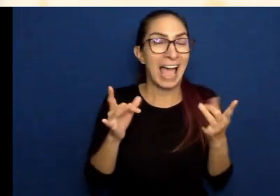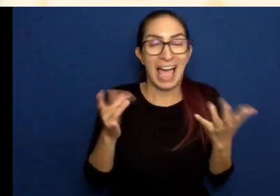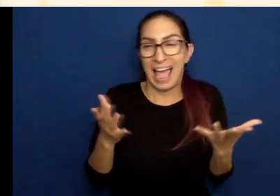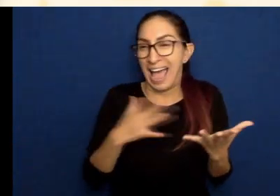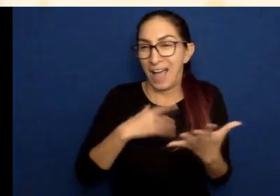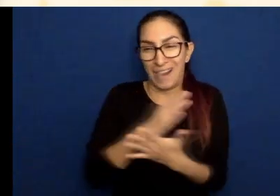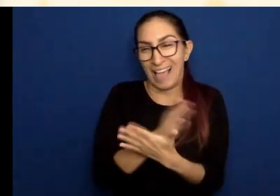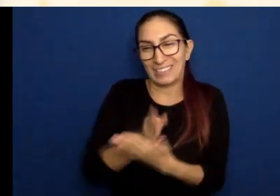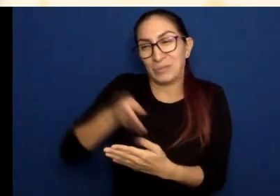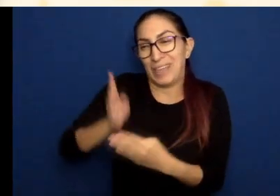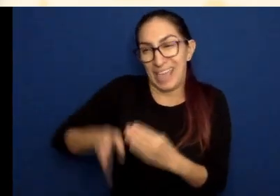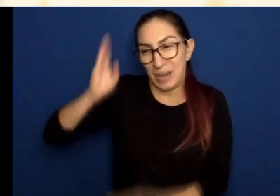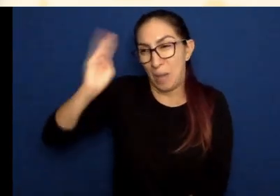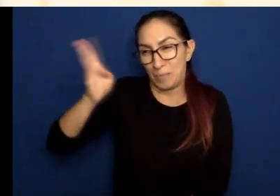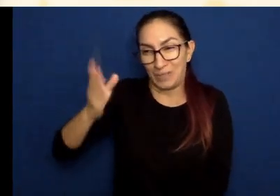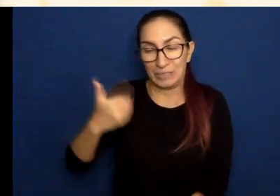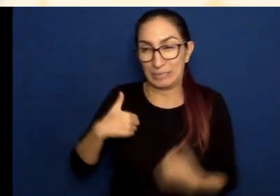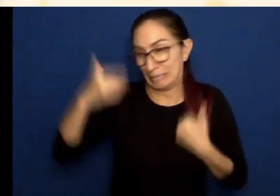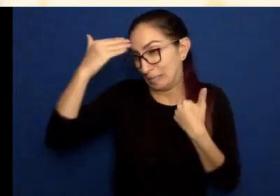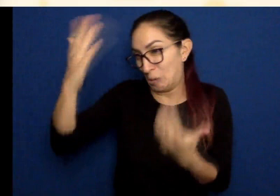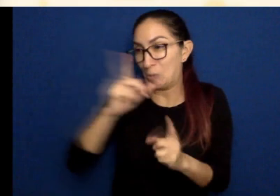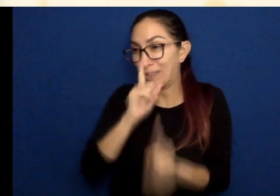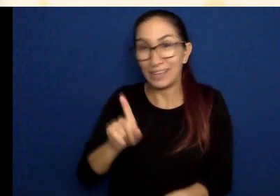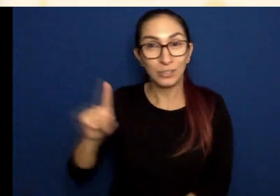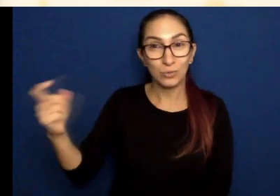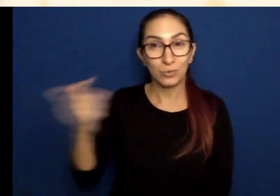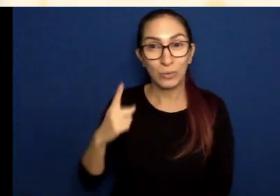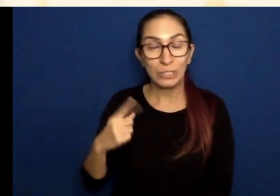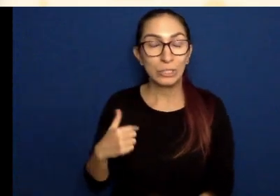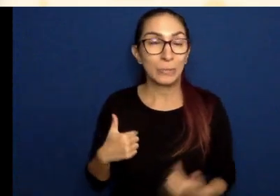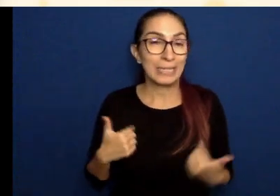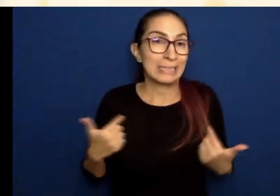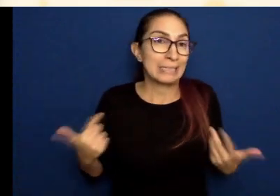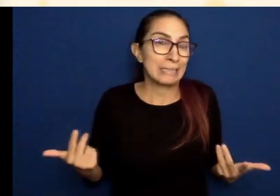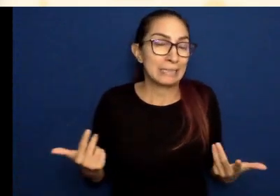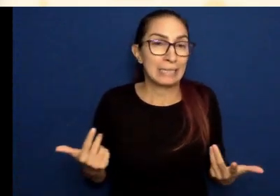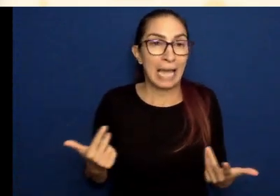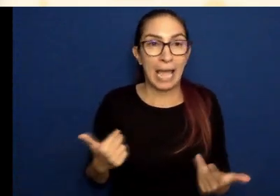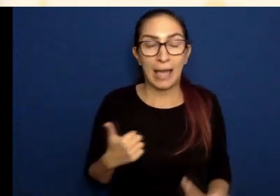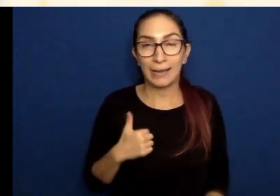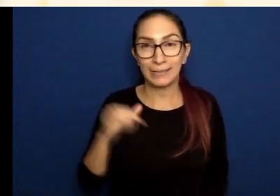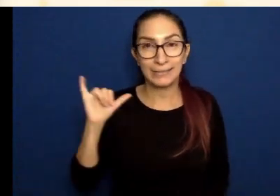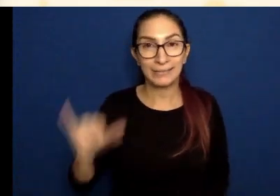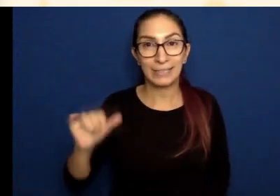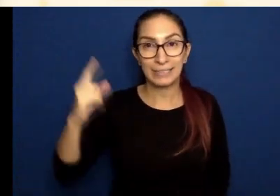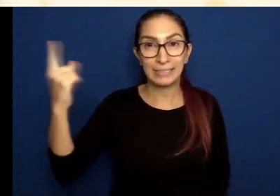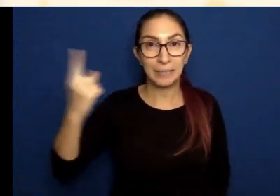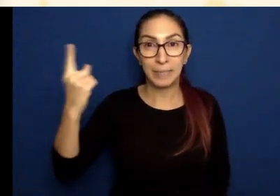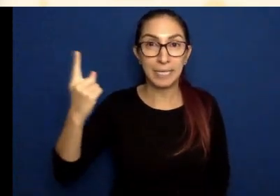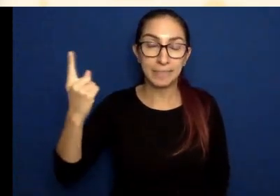but I think that it's something that is up to the WordPress Community.